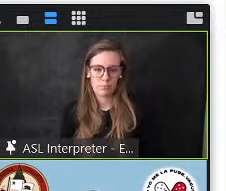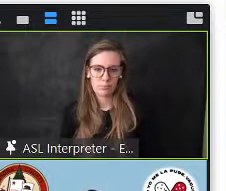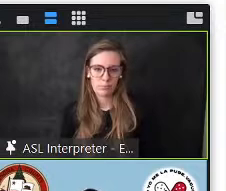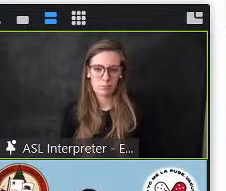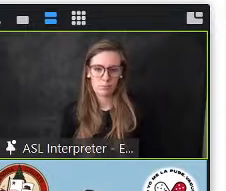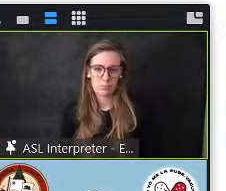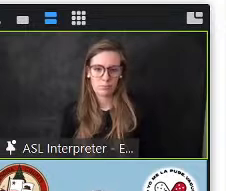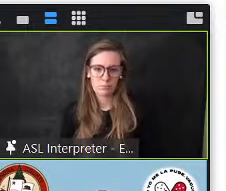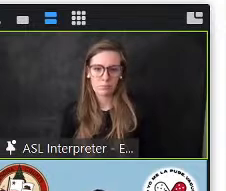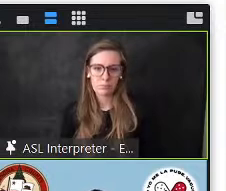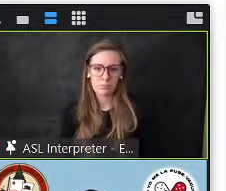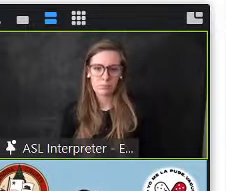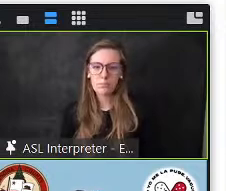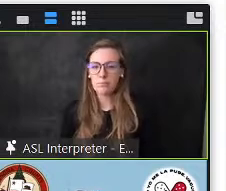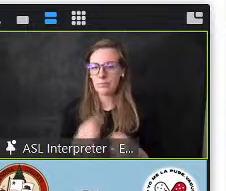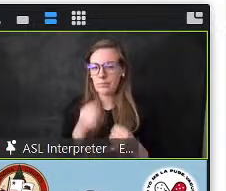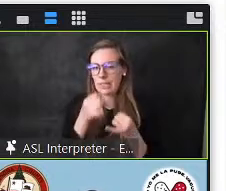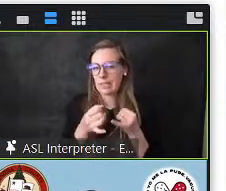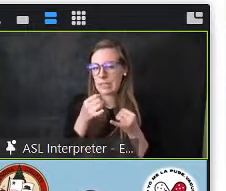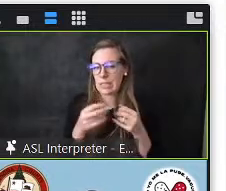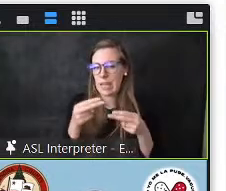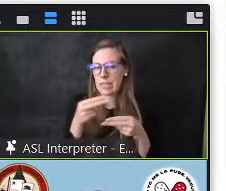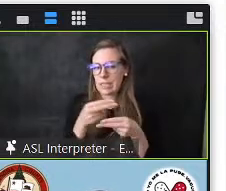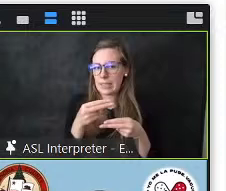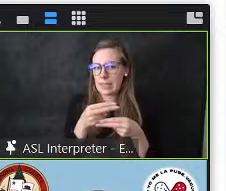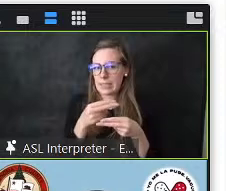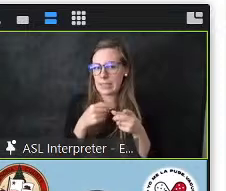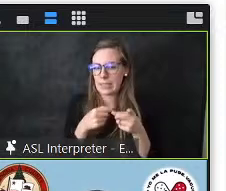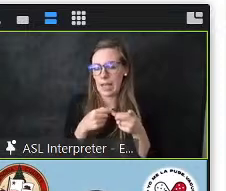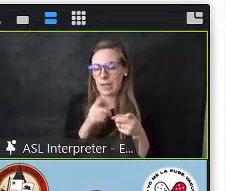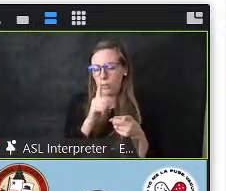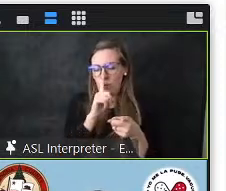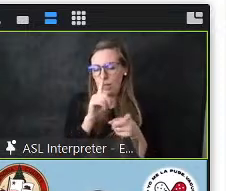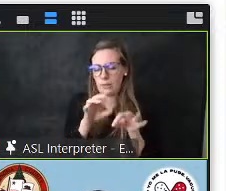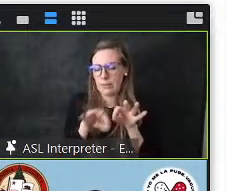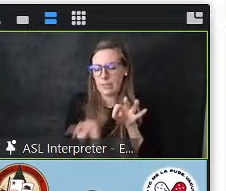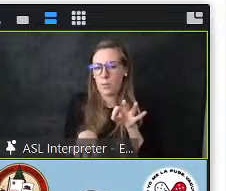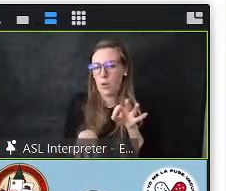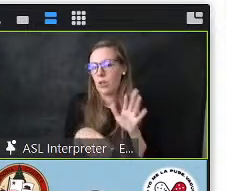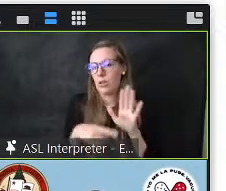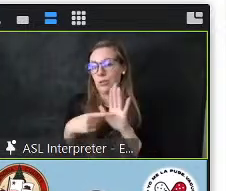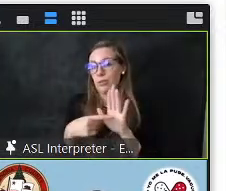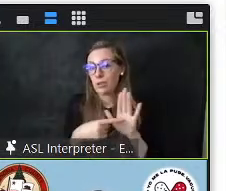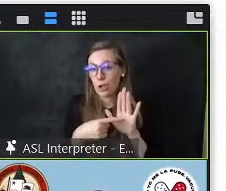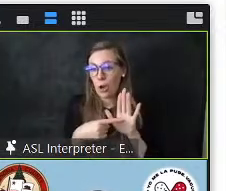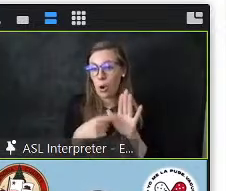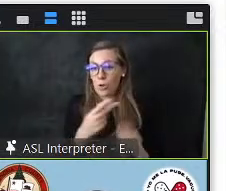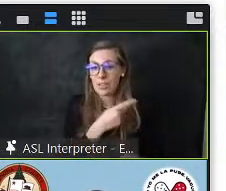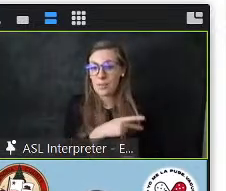The last slide simply shows that the patients or individuals who have